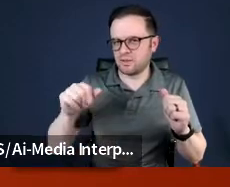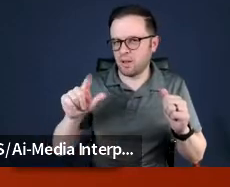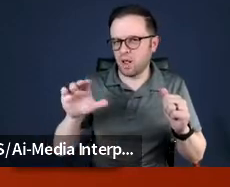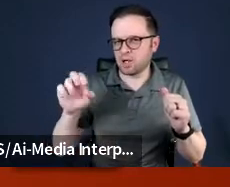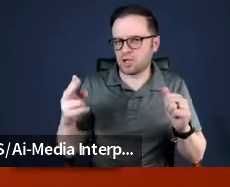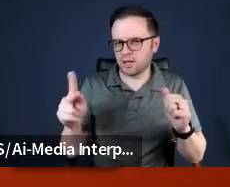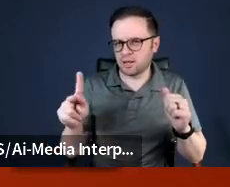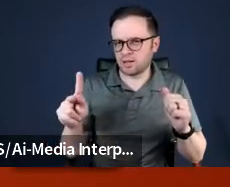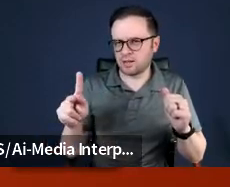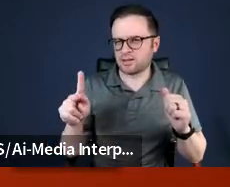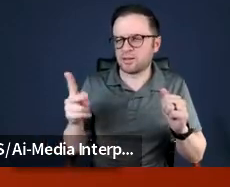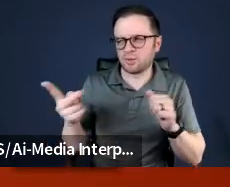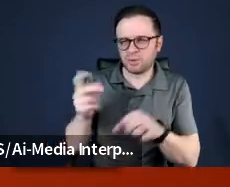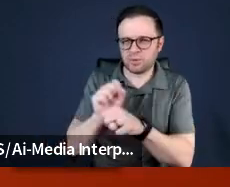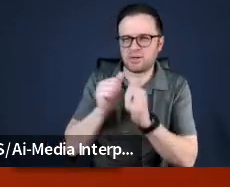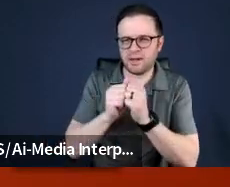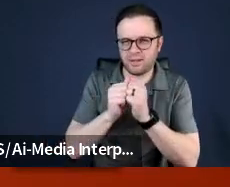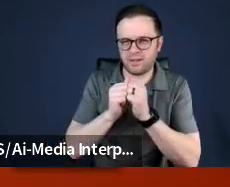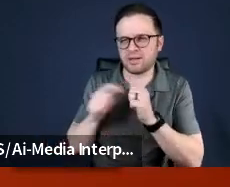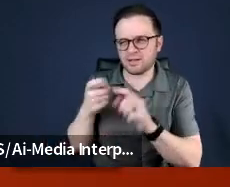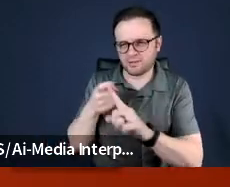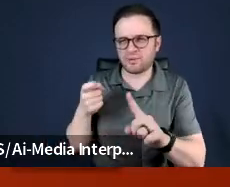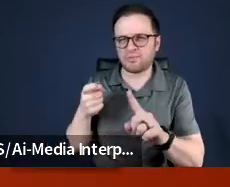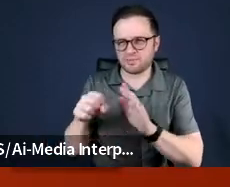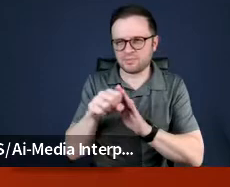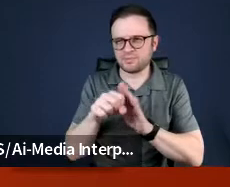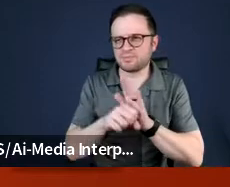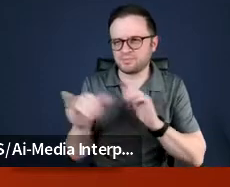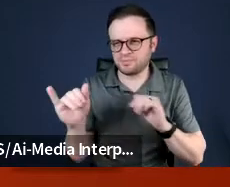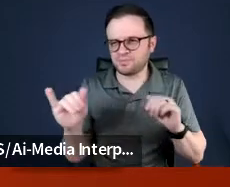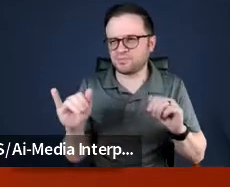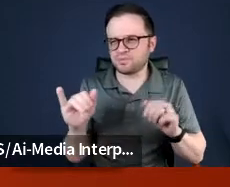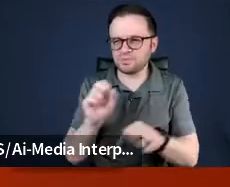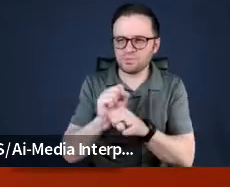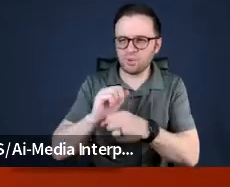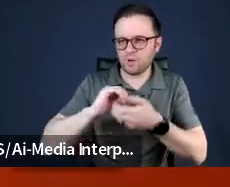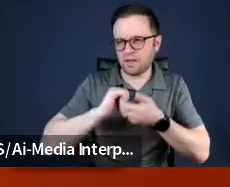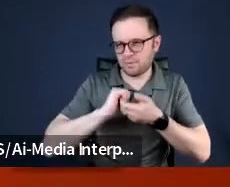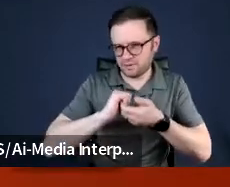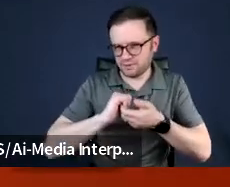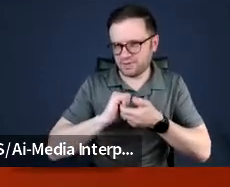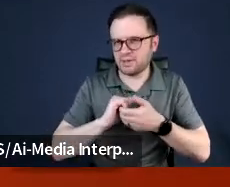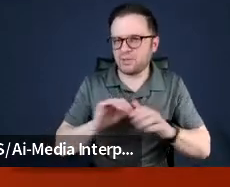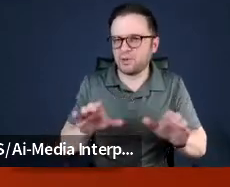sessions, quite often it is either Matt or people on his team that are presenting and quite often it is myself and